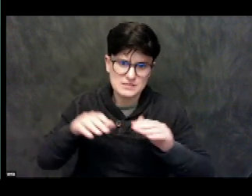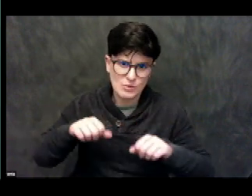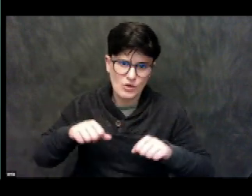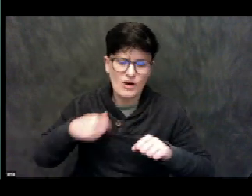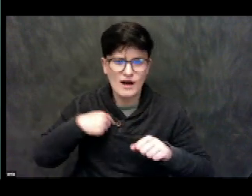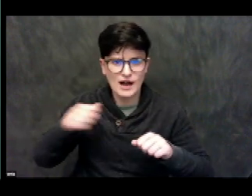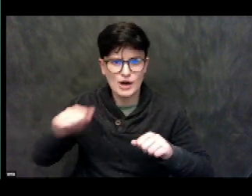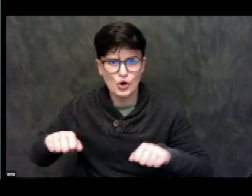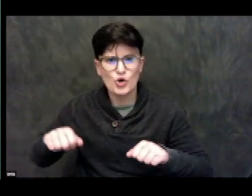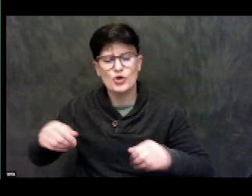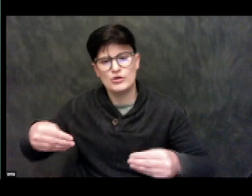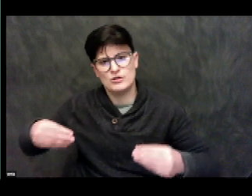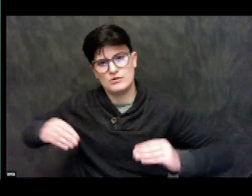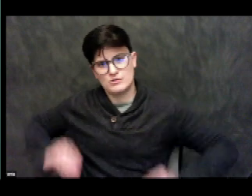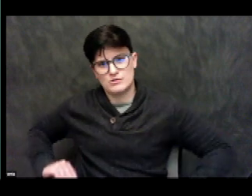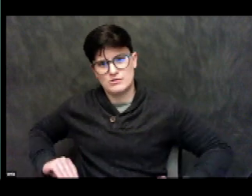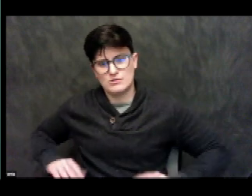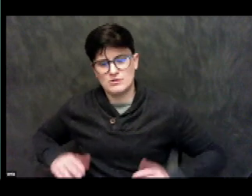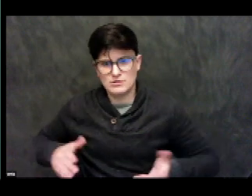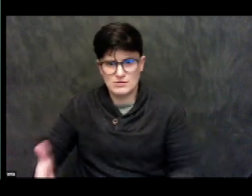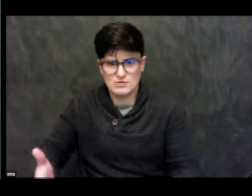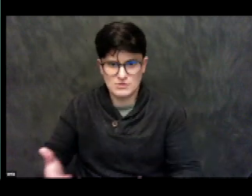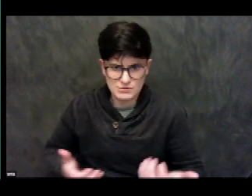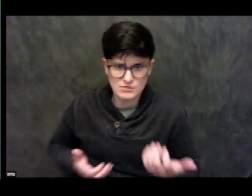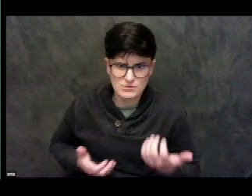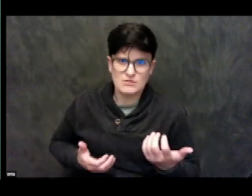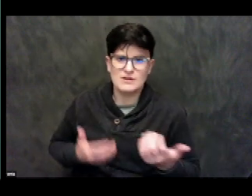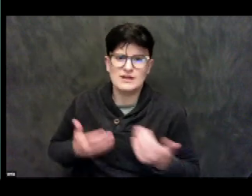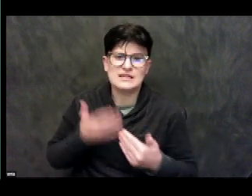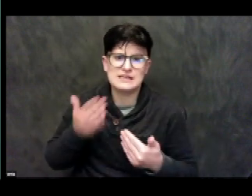It was like bed height where I was able to get her